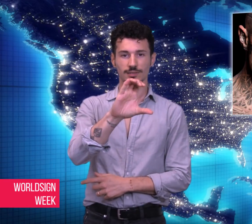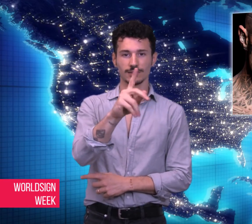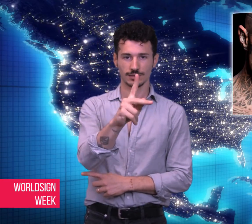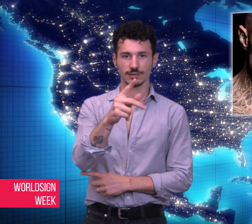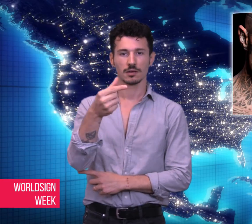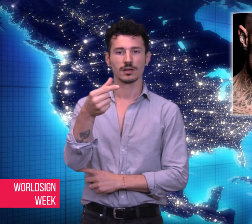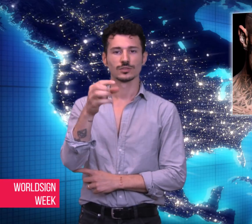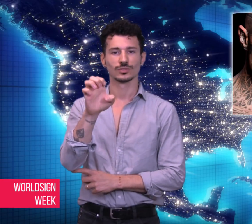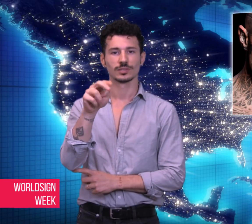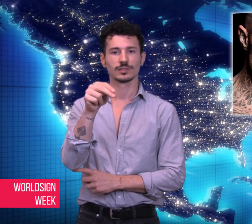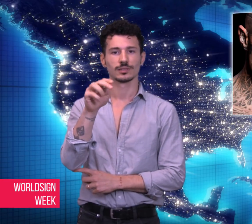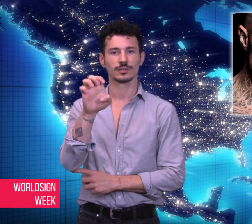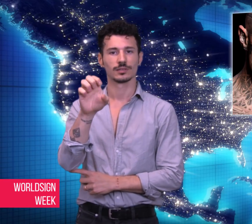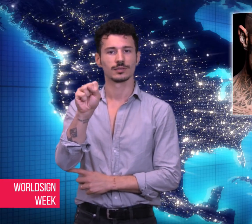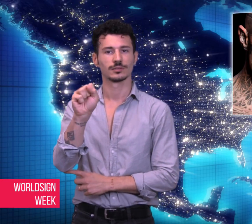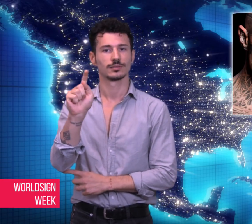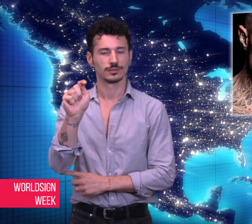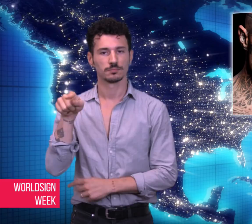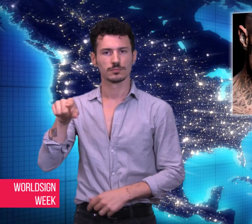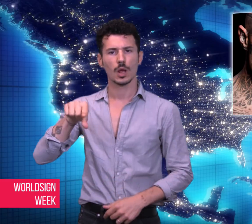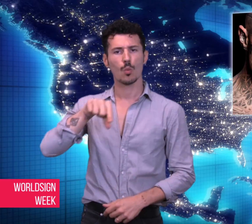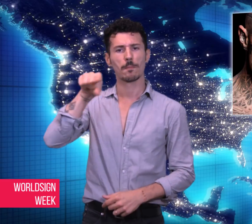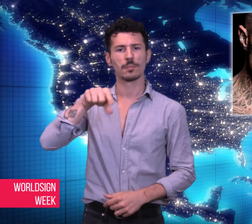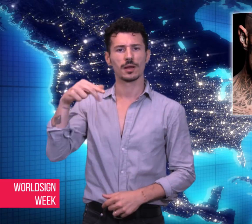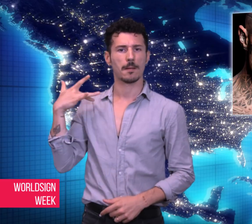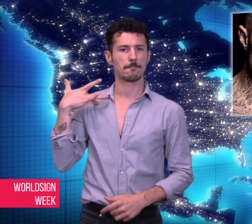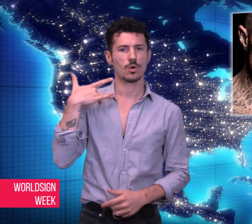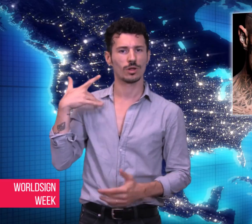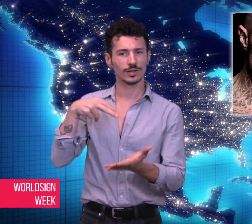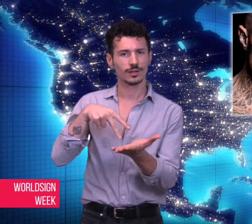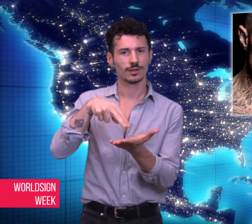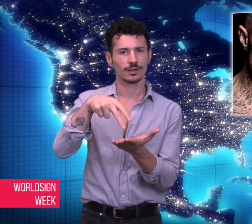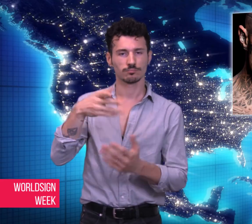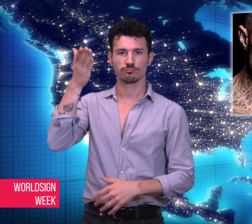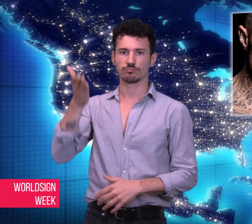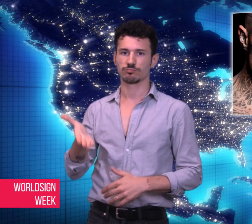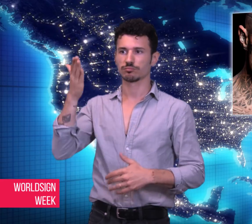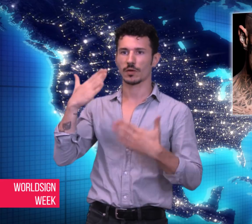Rick Genest, a Quebec model known as